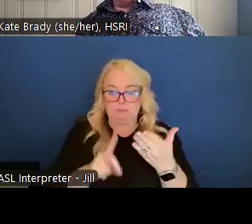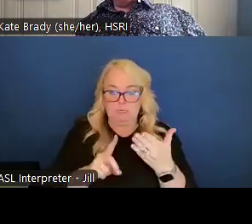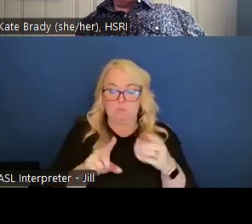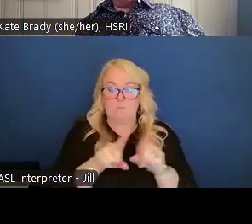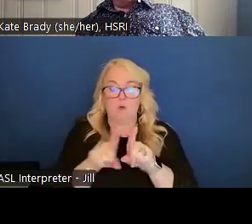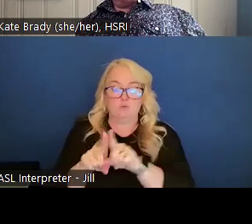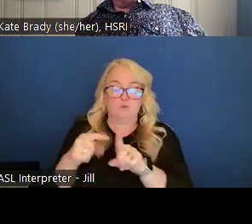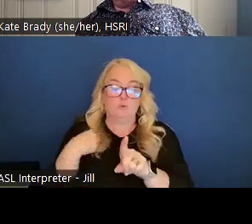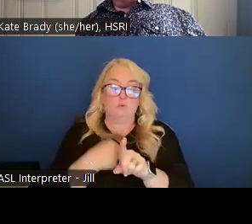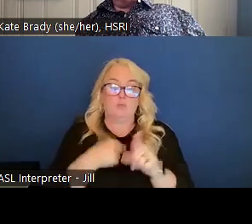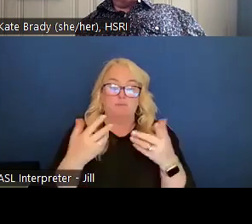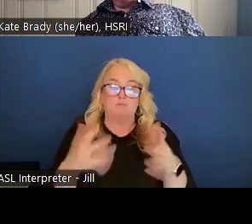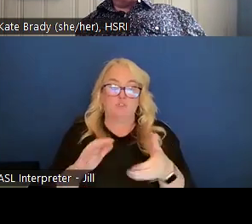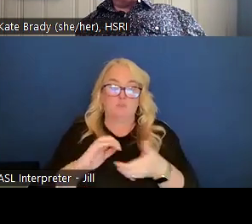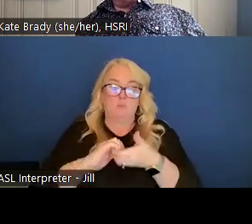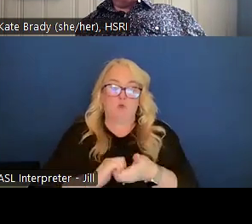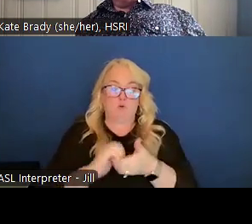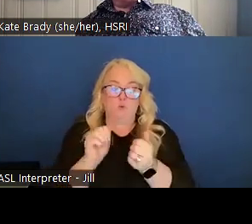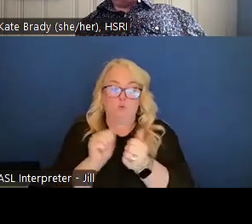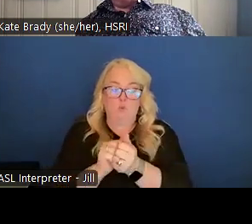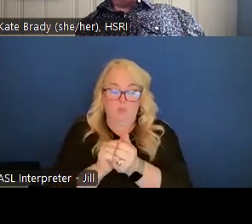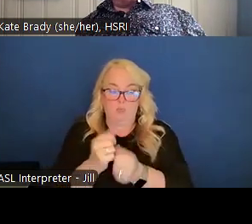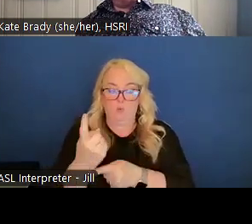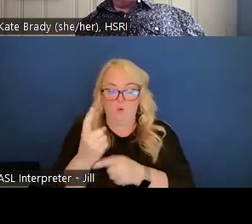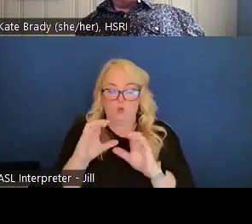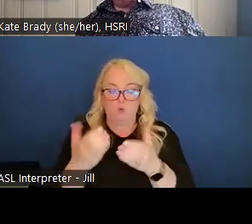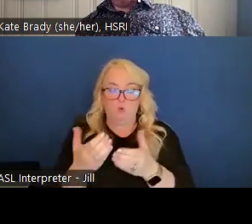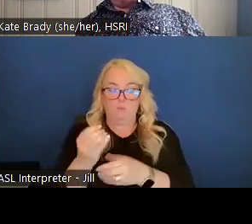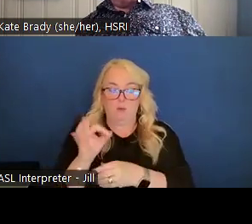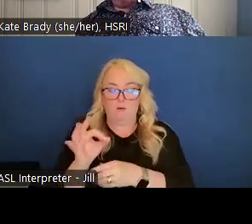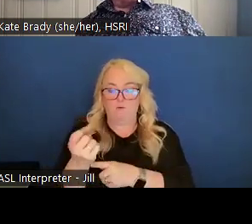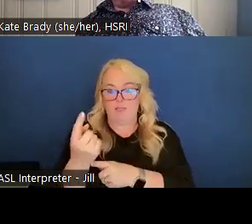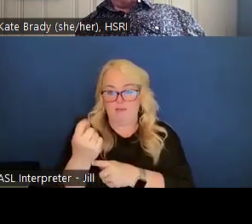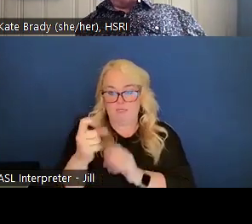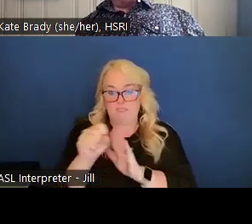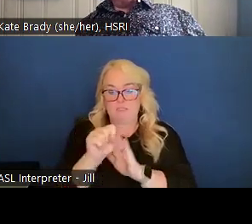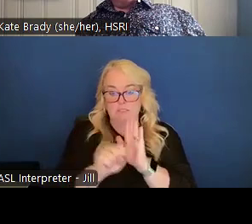partnering with a cohort of 11 State and Local Advocacy and